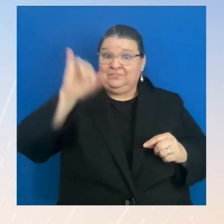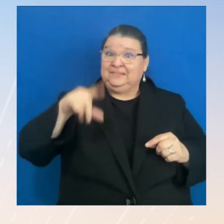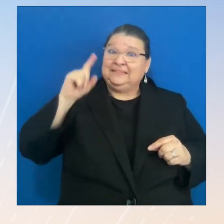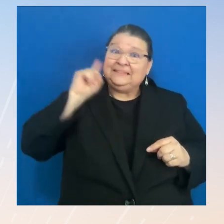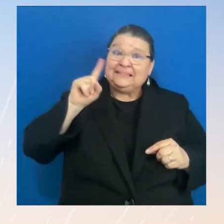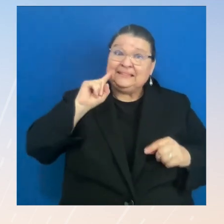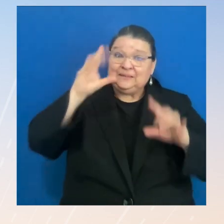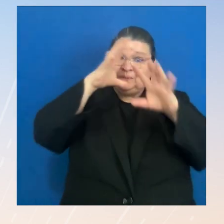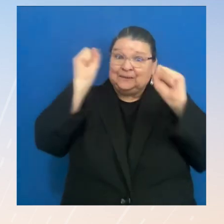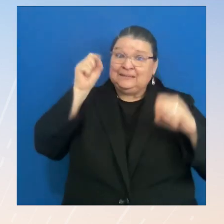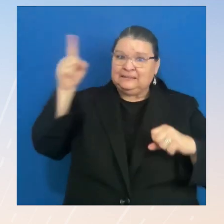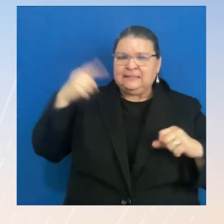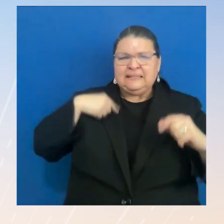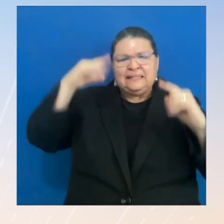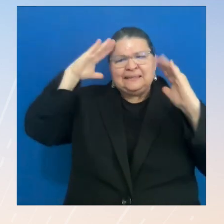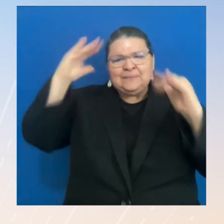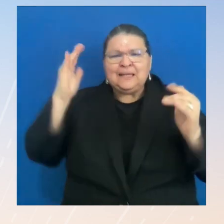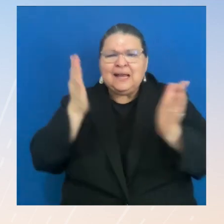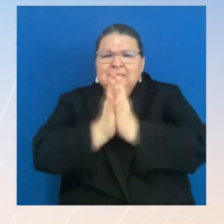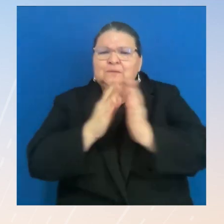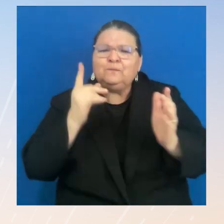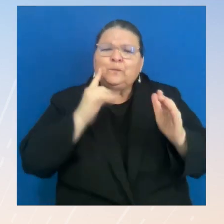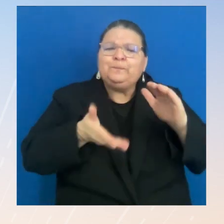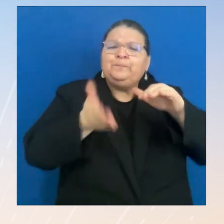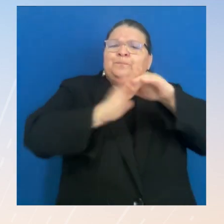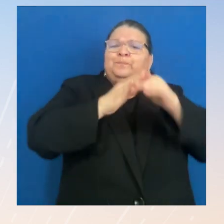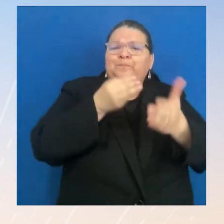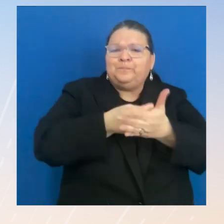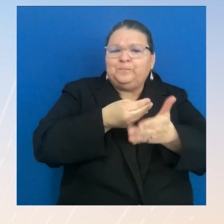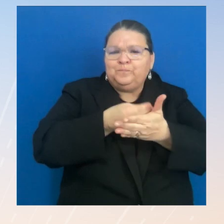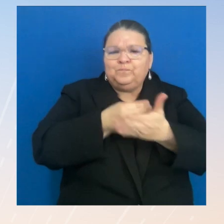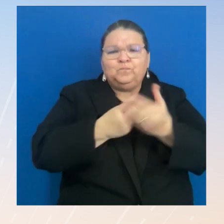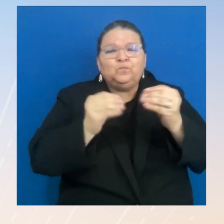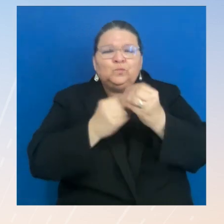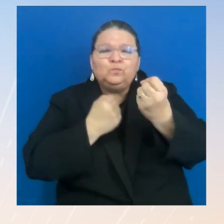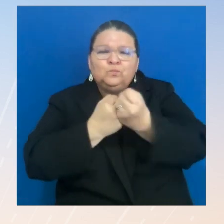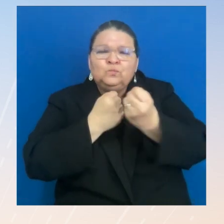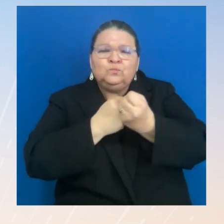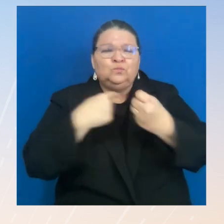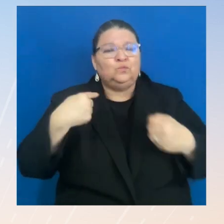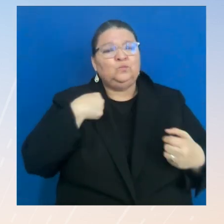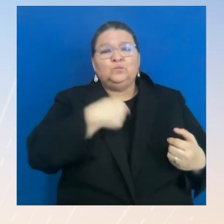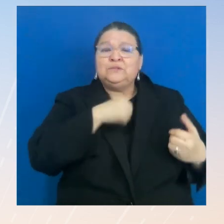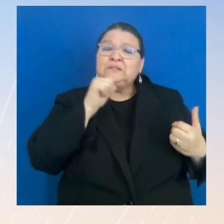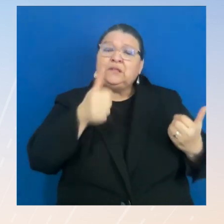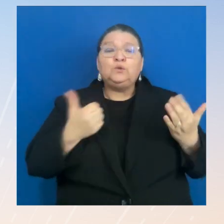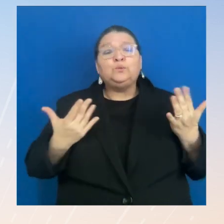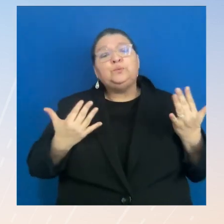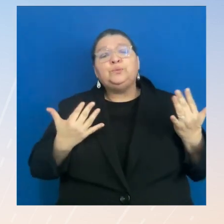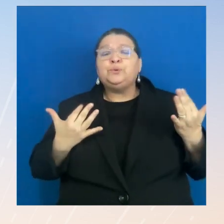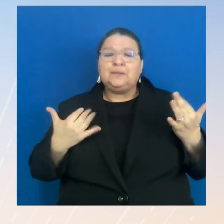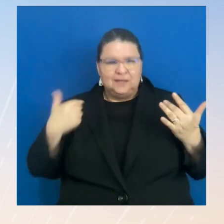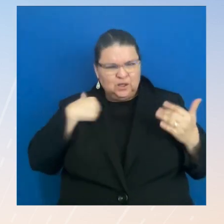We're not waiting to -- we're not waiting to hear tomorrow what may be on his mind. We are very closely engaged with the Ukrainians.